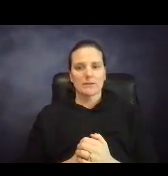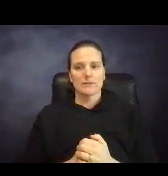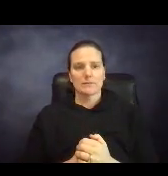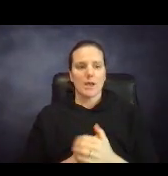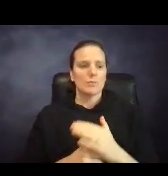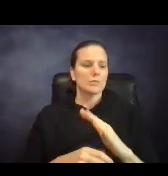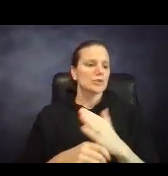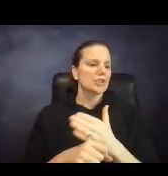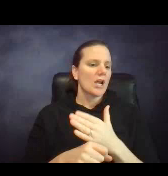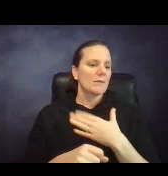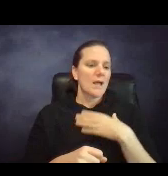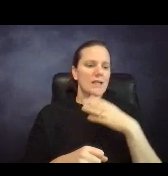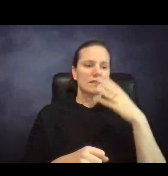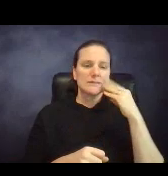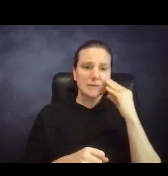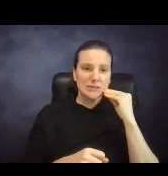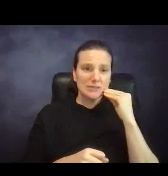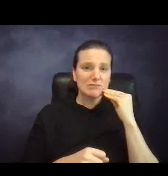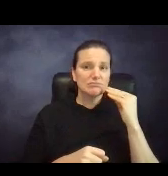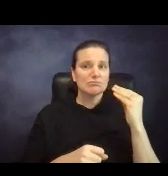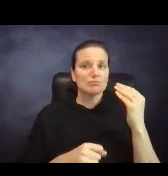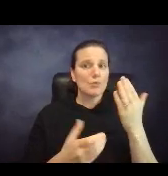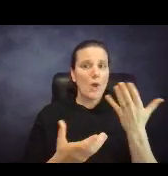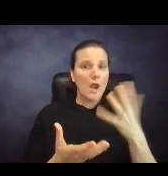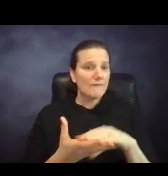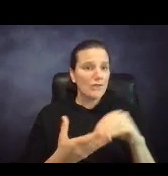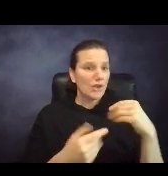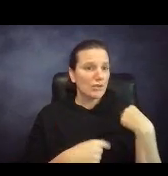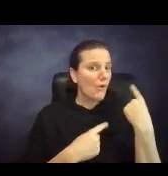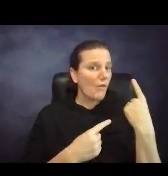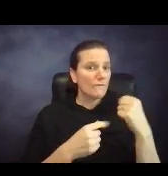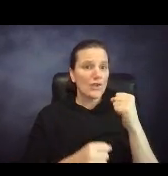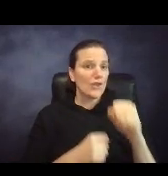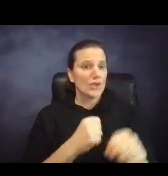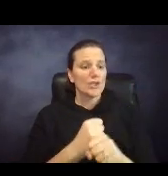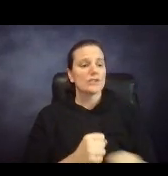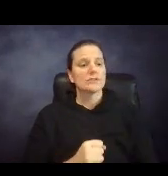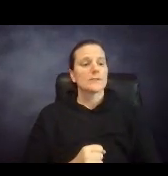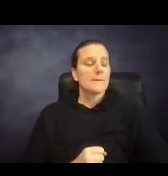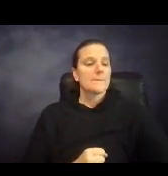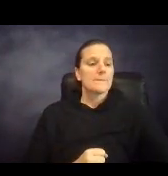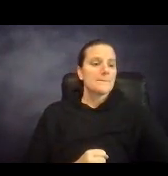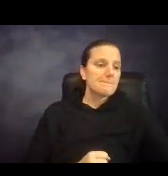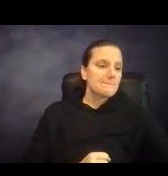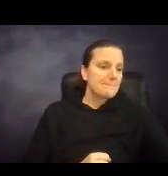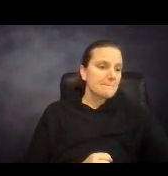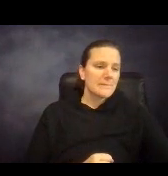experience and what I've, what I've learned over the years, I've been studying hormones for 20 years, hormones in,